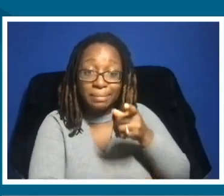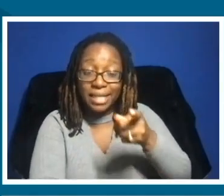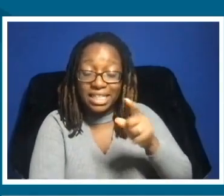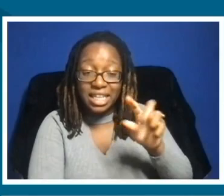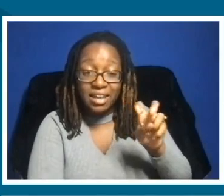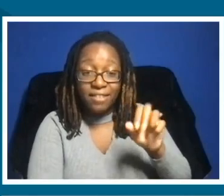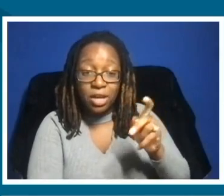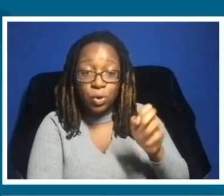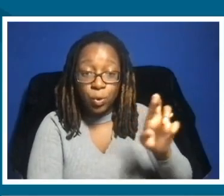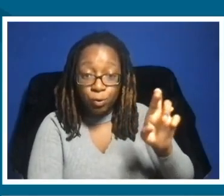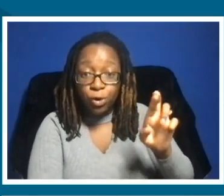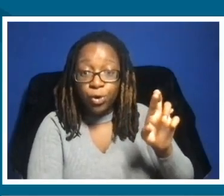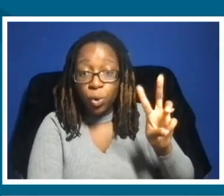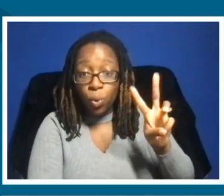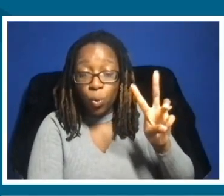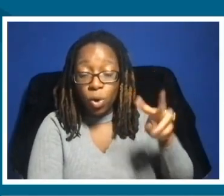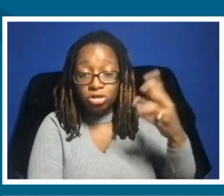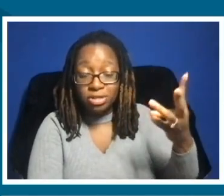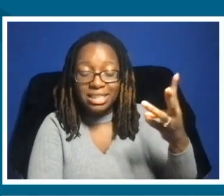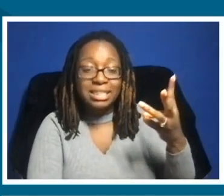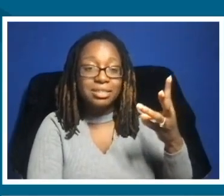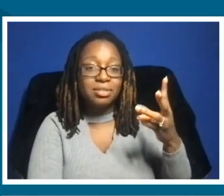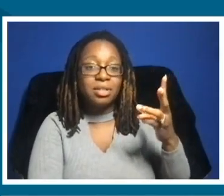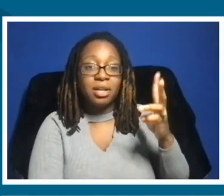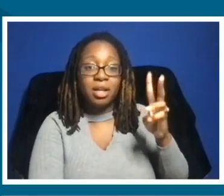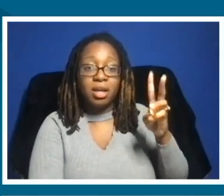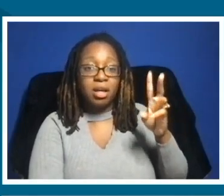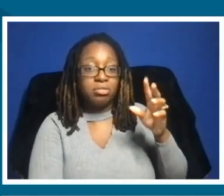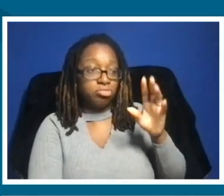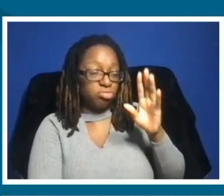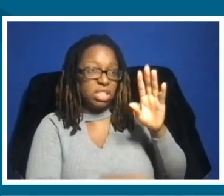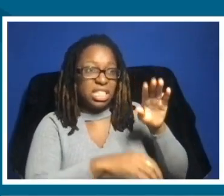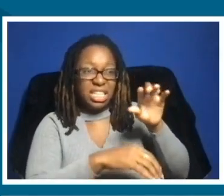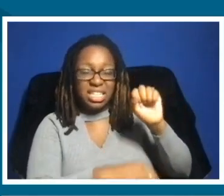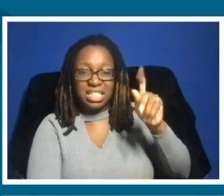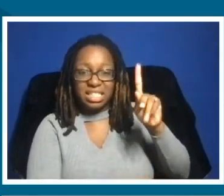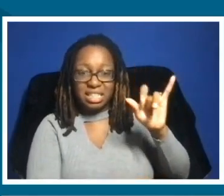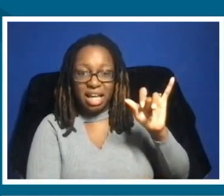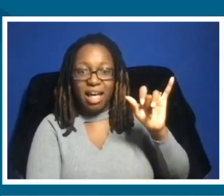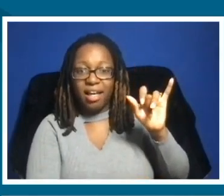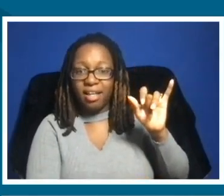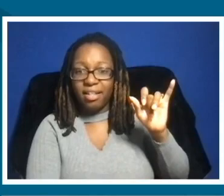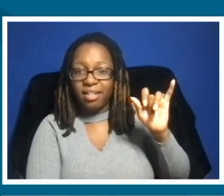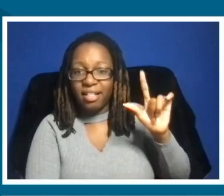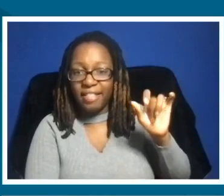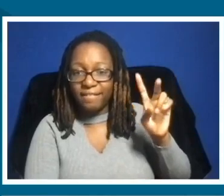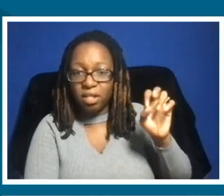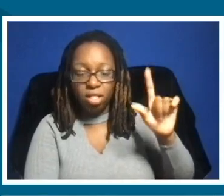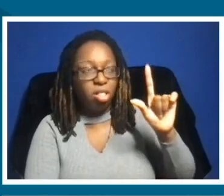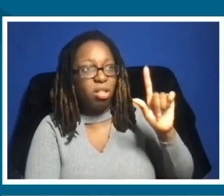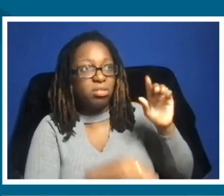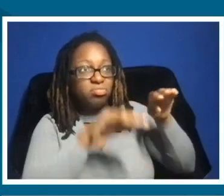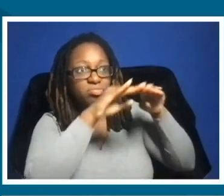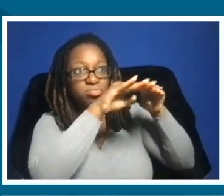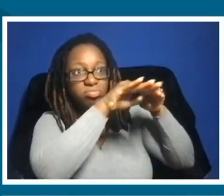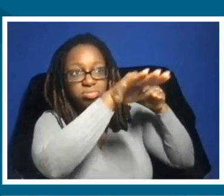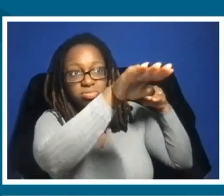they were suspended just at the level that scientists had predicted that sea levels